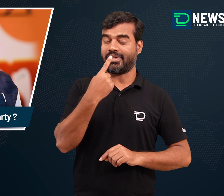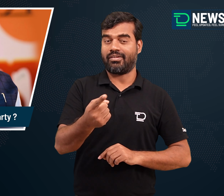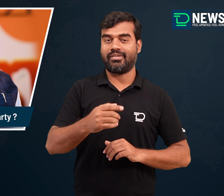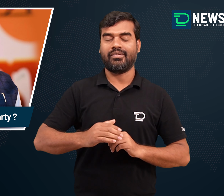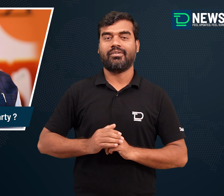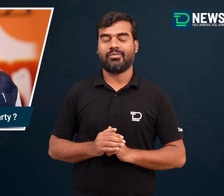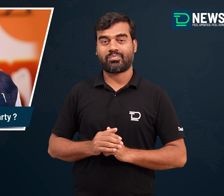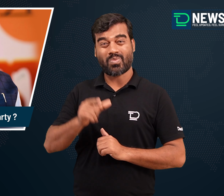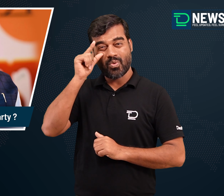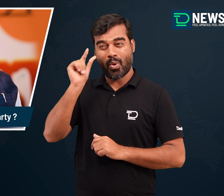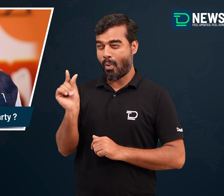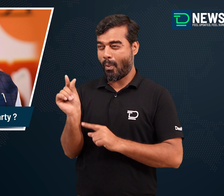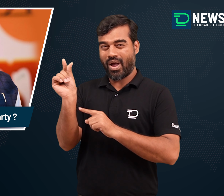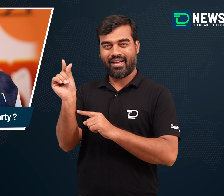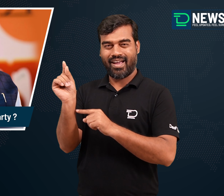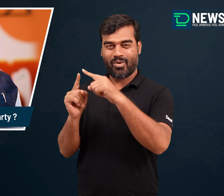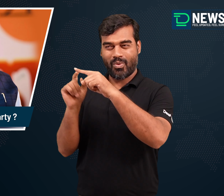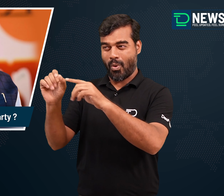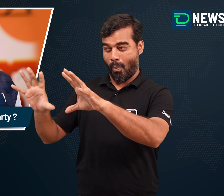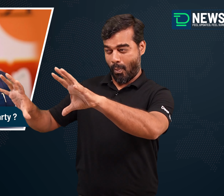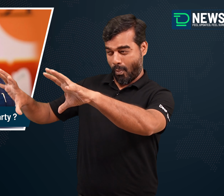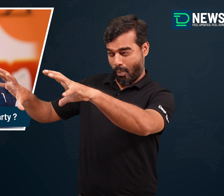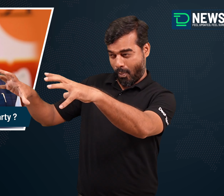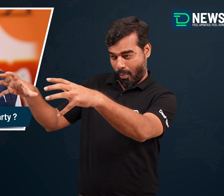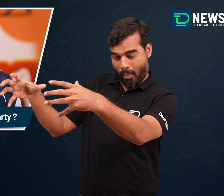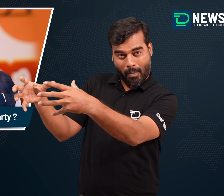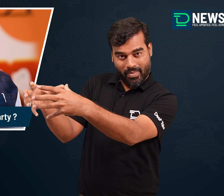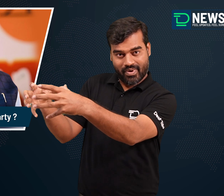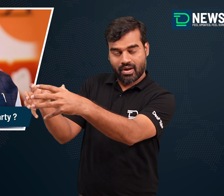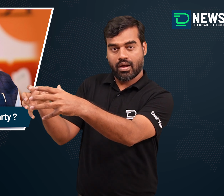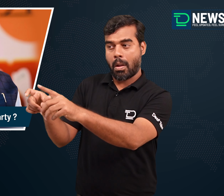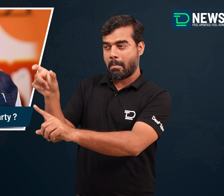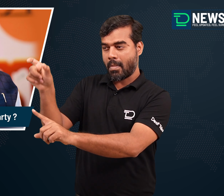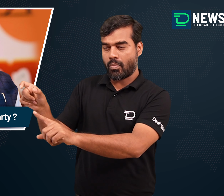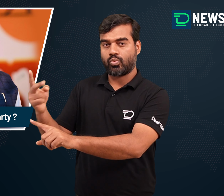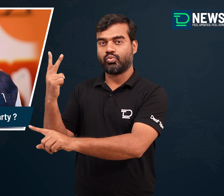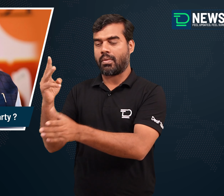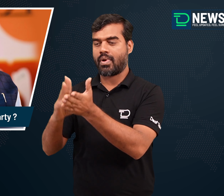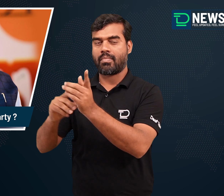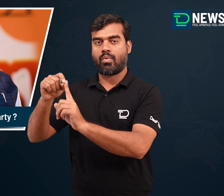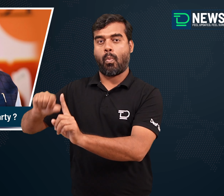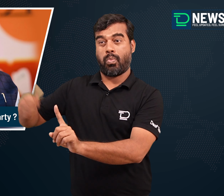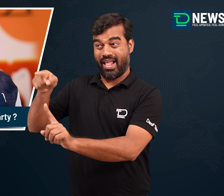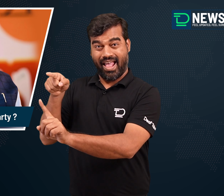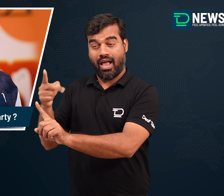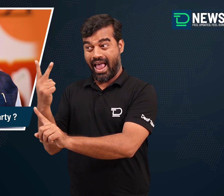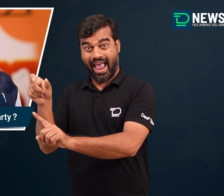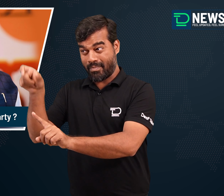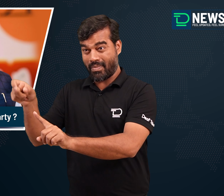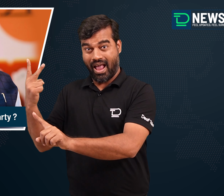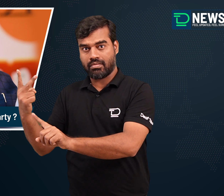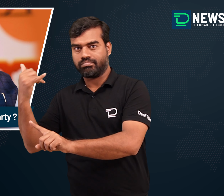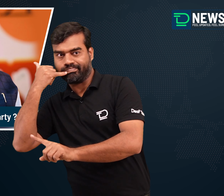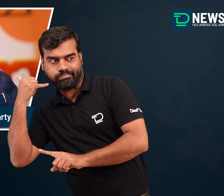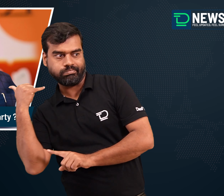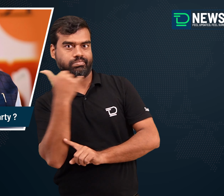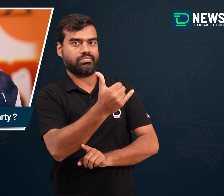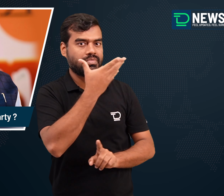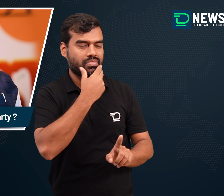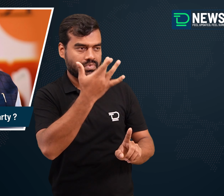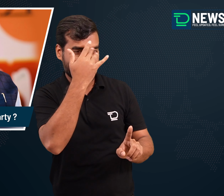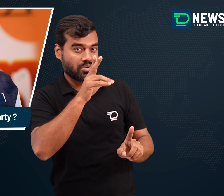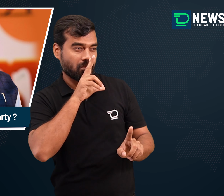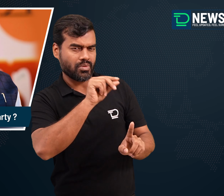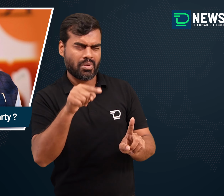said two MPs belonging to the Uddhav team contacted Maharashtra CM Eknath Shinde and spoke.